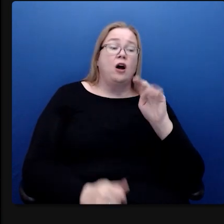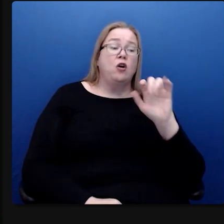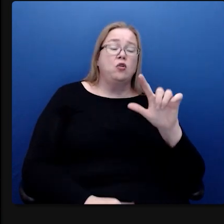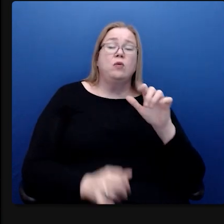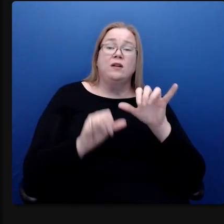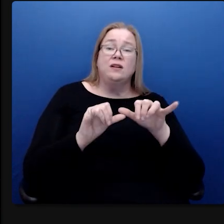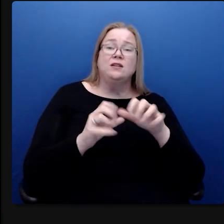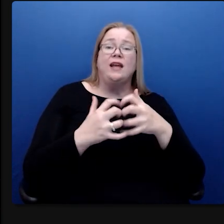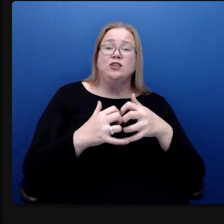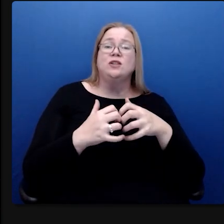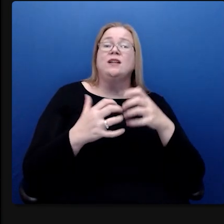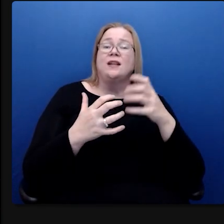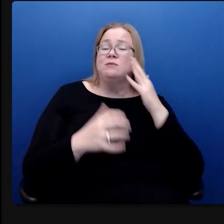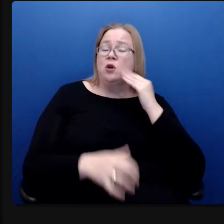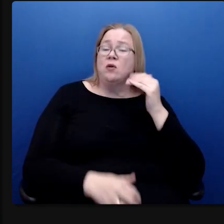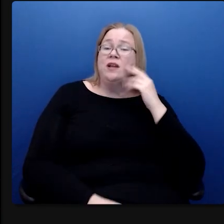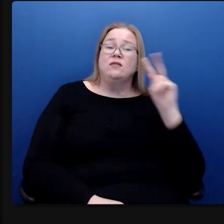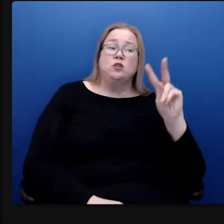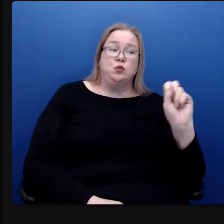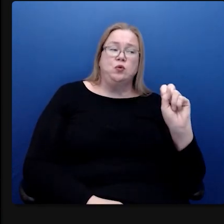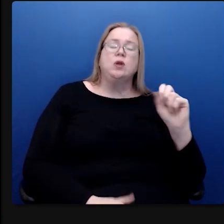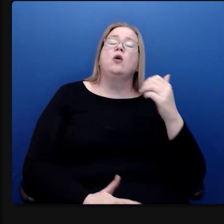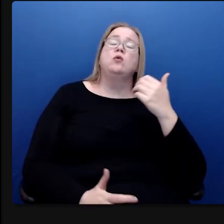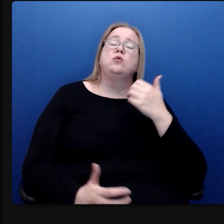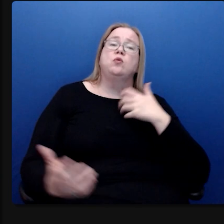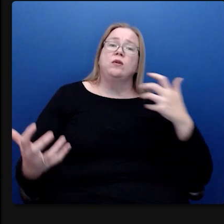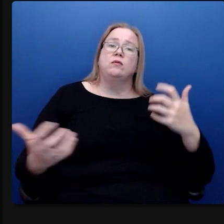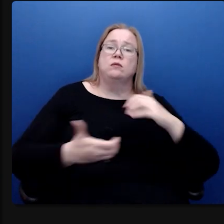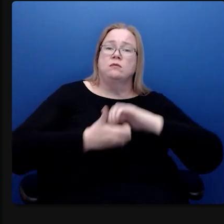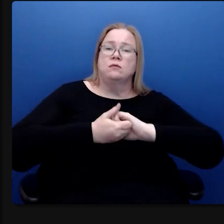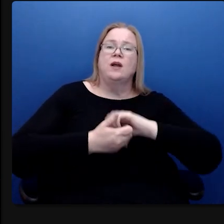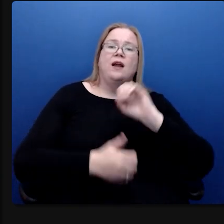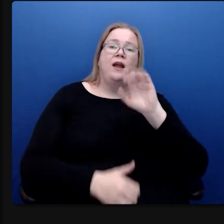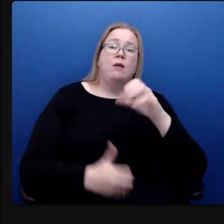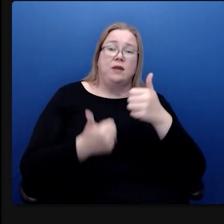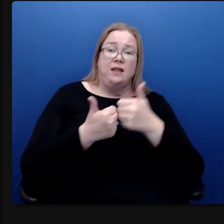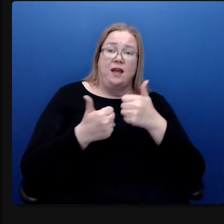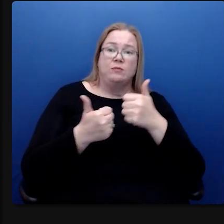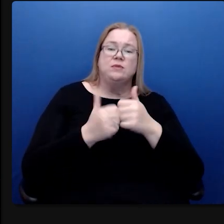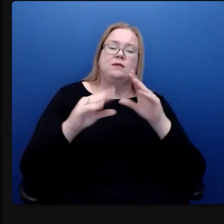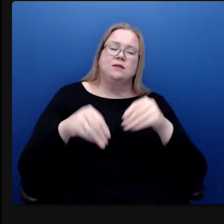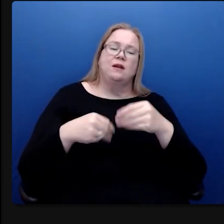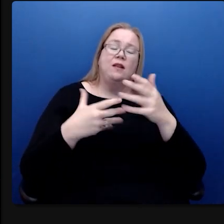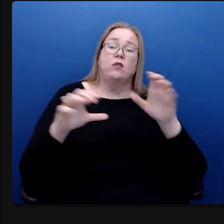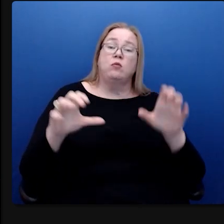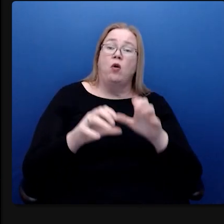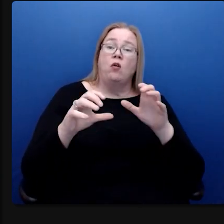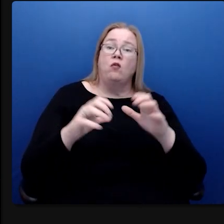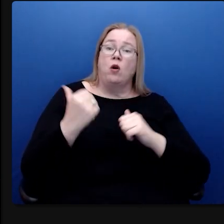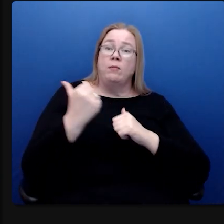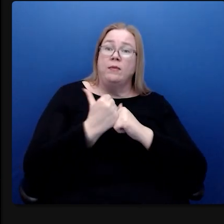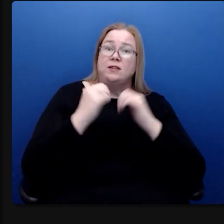For the Unreal Engine experience in Visual Studio, we have joined forces with Epic Games to deliver performance boosts